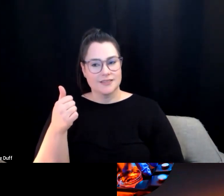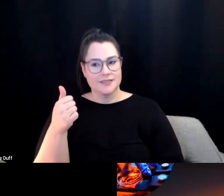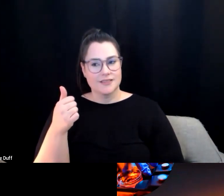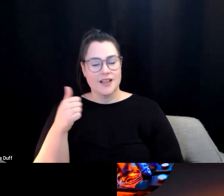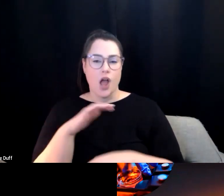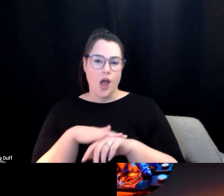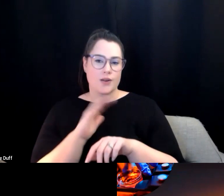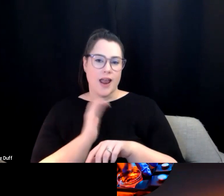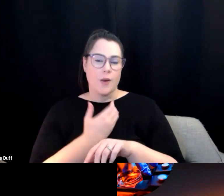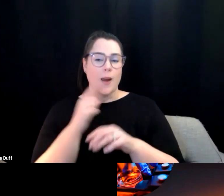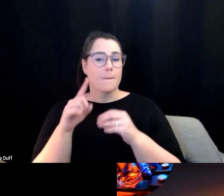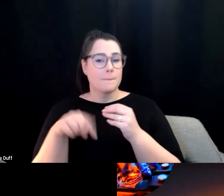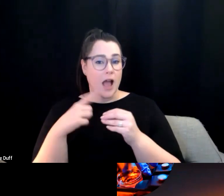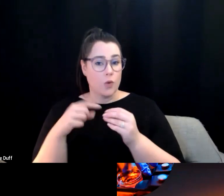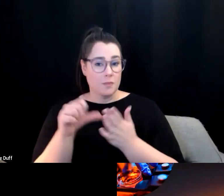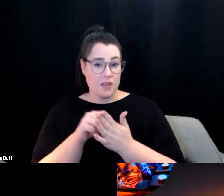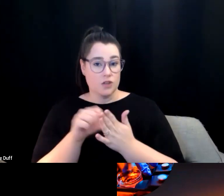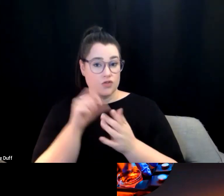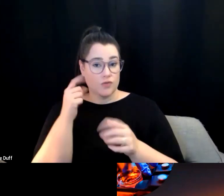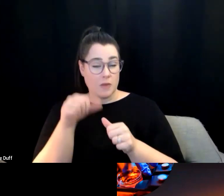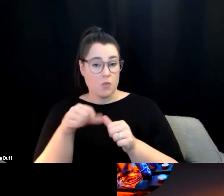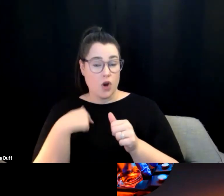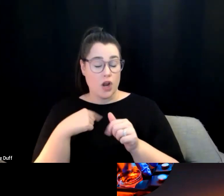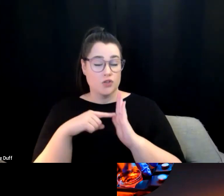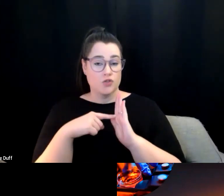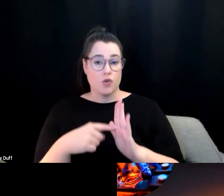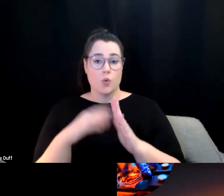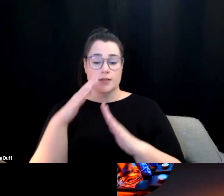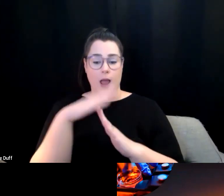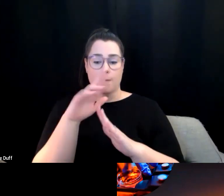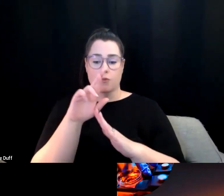So, if you remember, I showed if you go to the upper-right-hand corner, there's an About page.